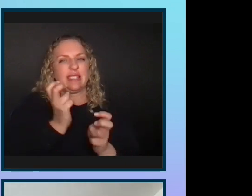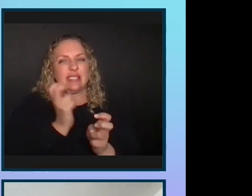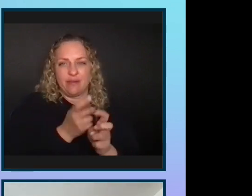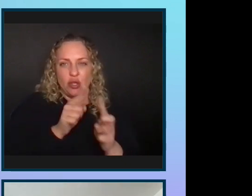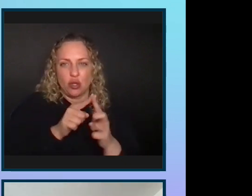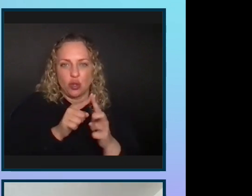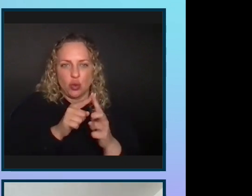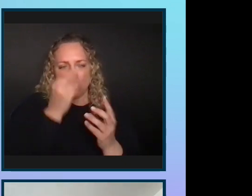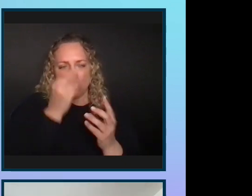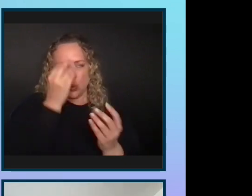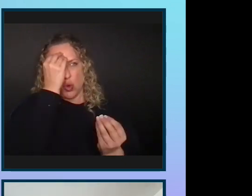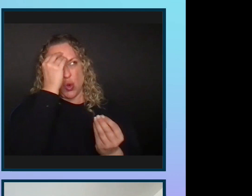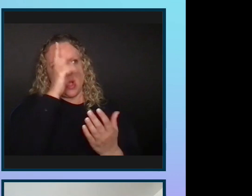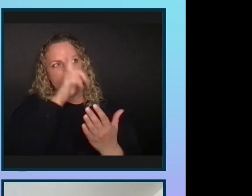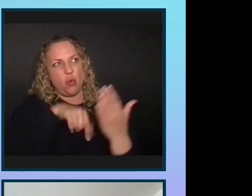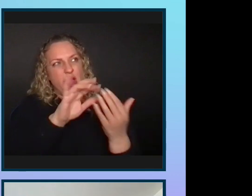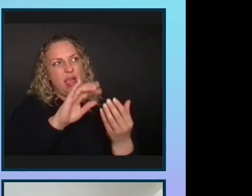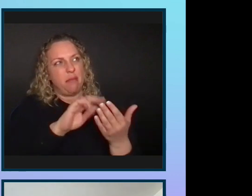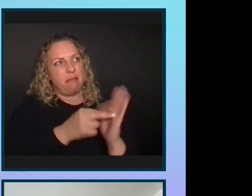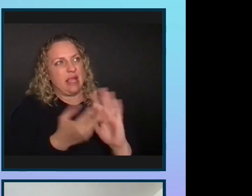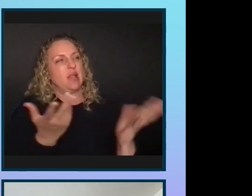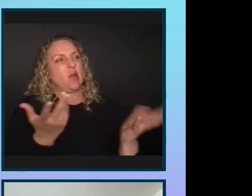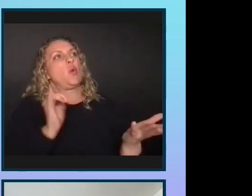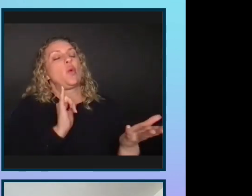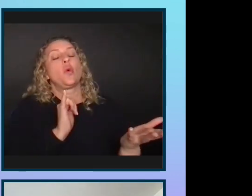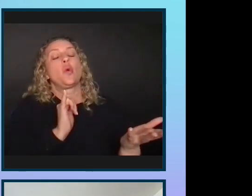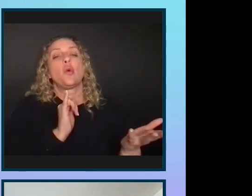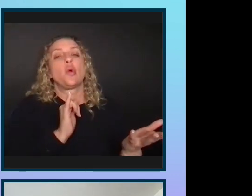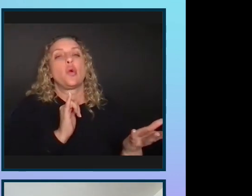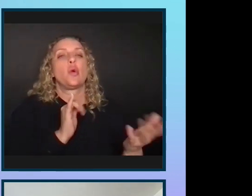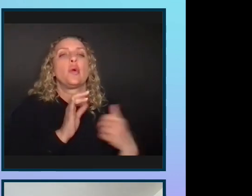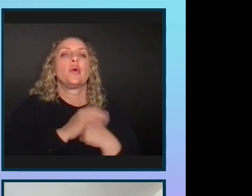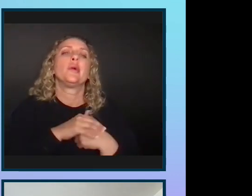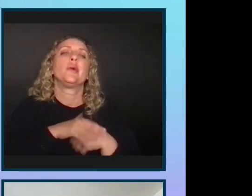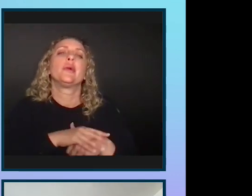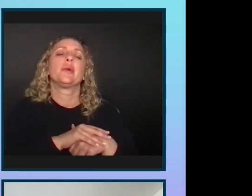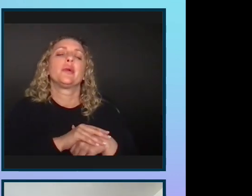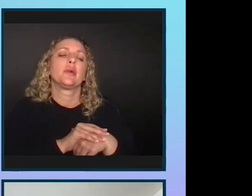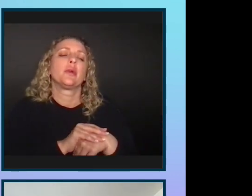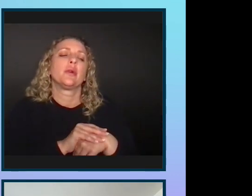like what is simple language, right? By and large I think when we have content on a page,